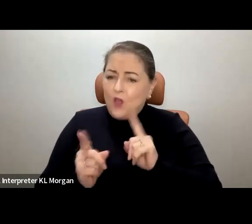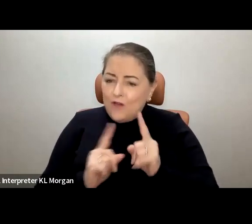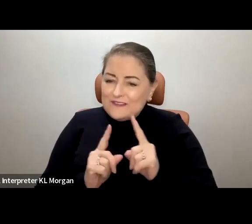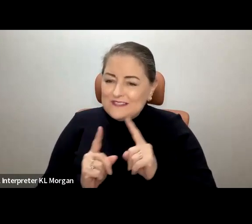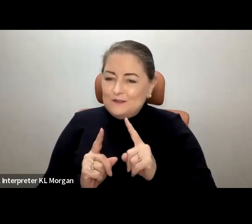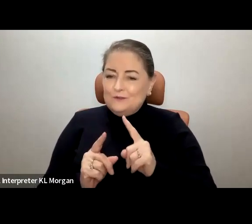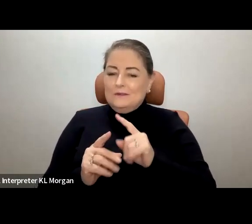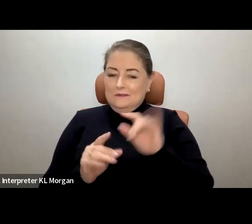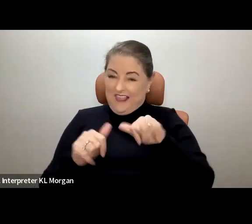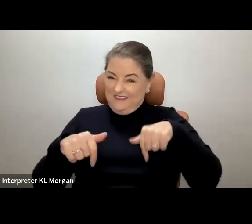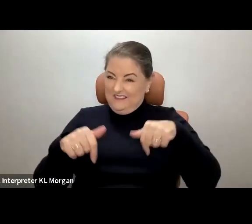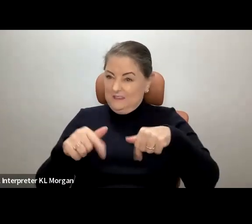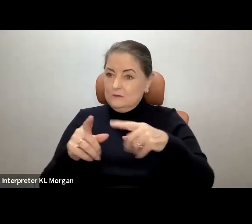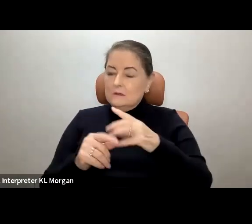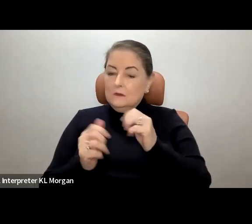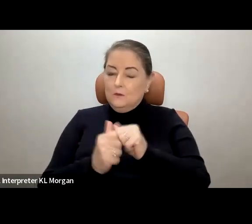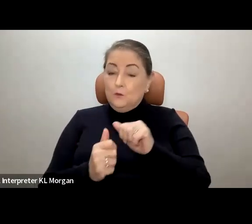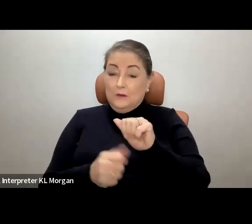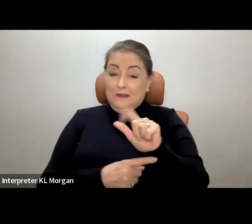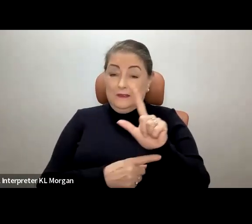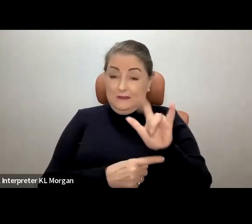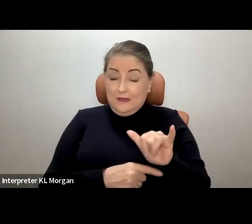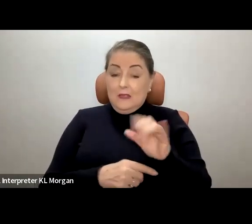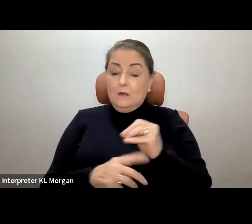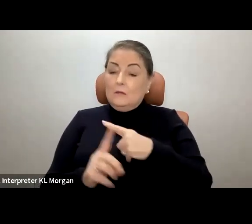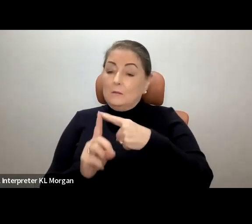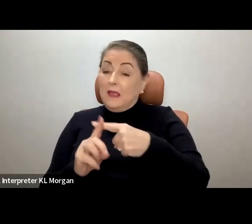about Ally, what the pluses and minuses are, and what some